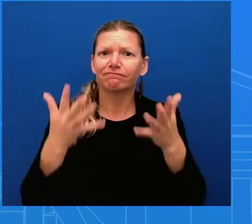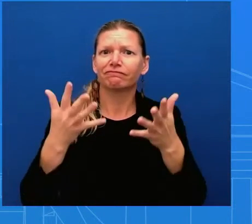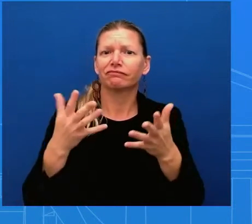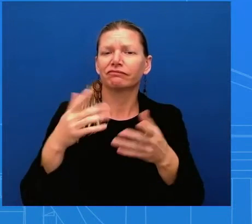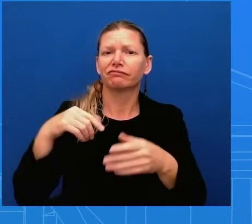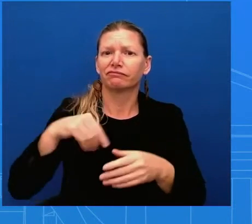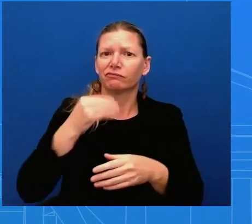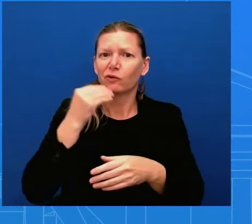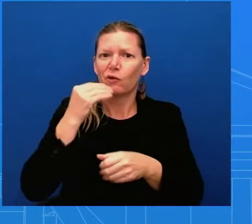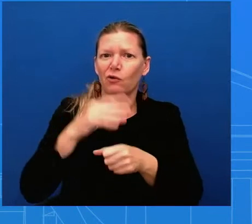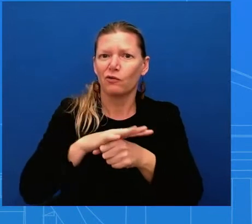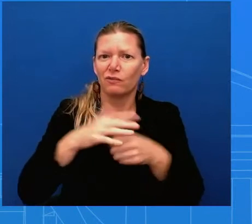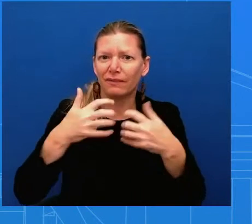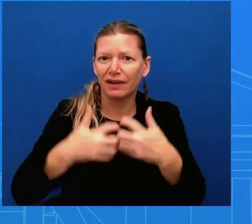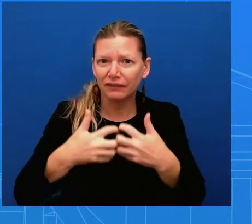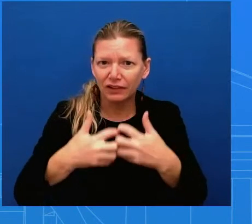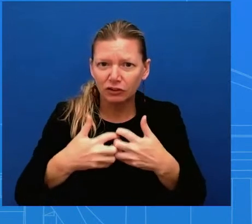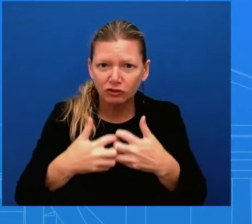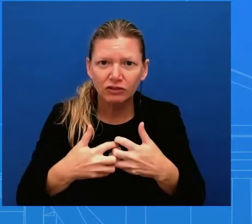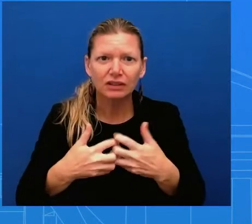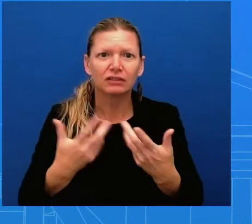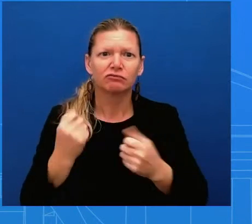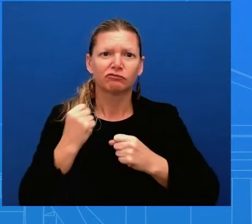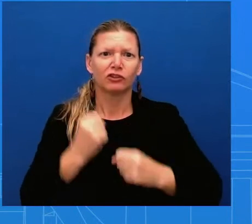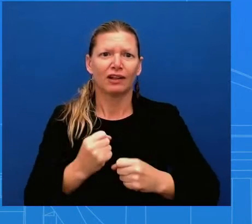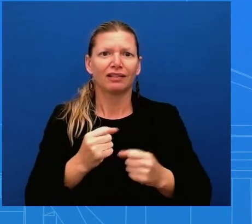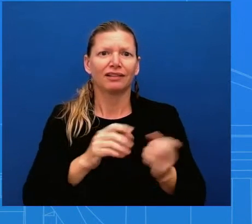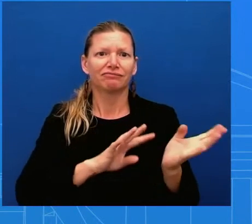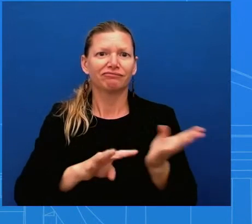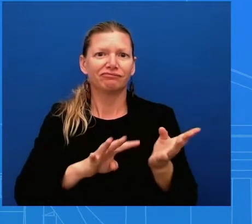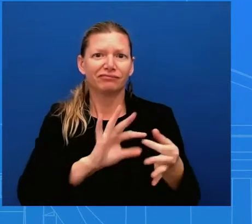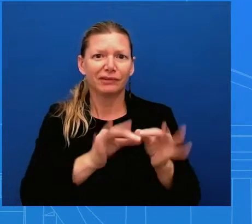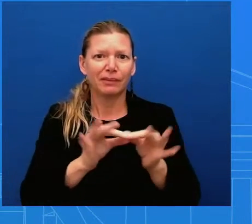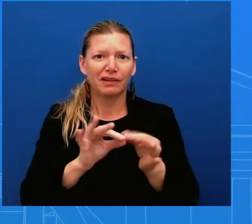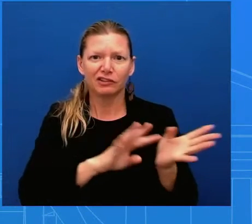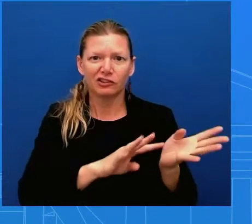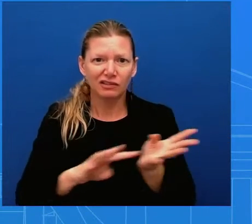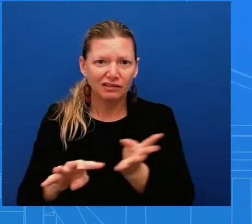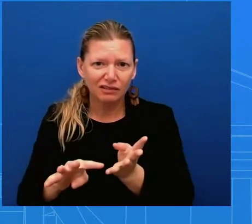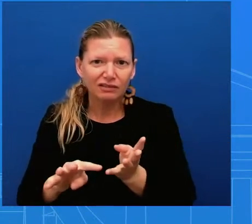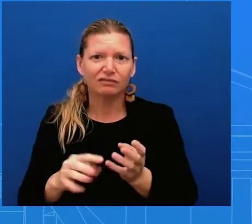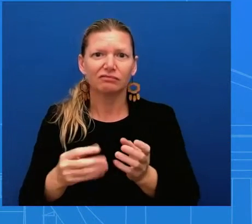While "Infrastructure Week" became an empty punchline during the prior administration,